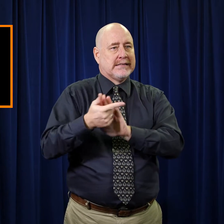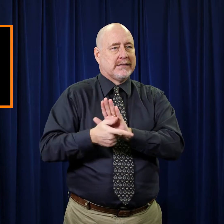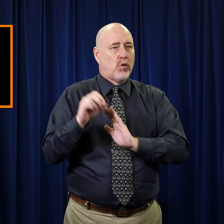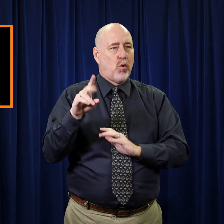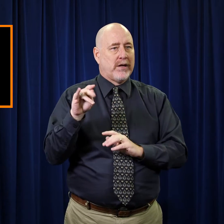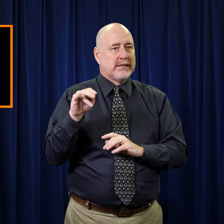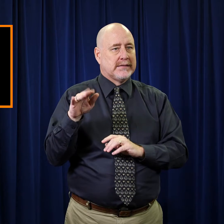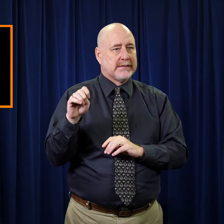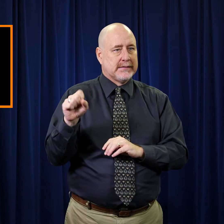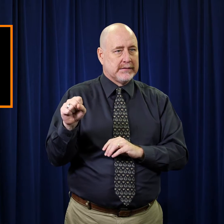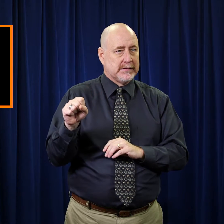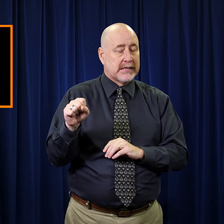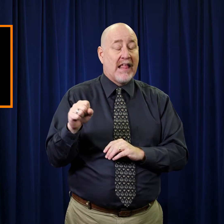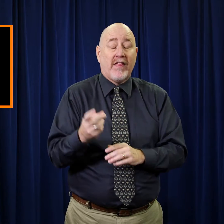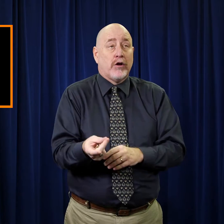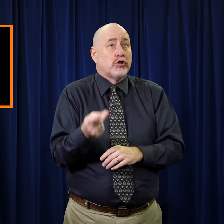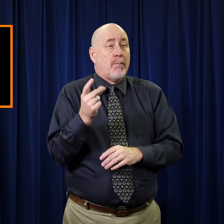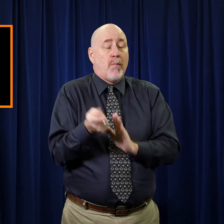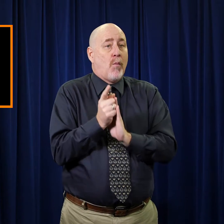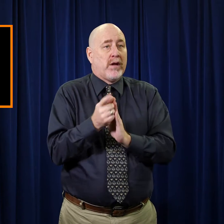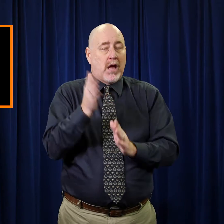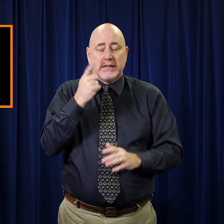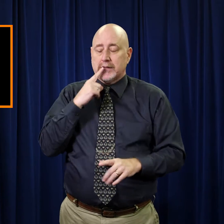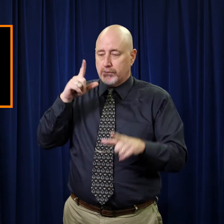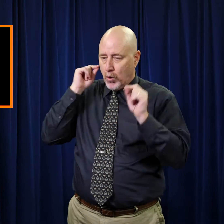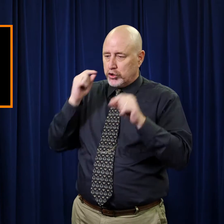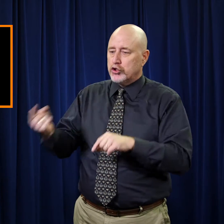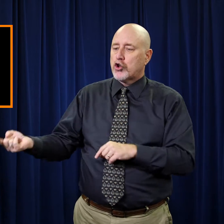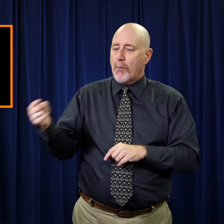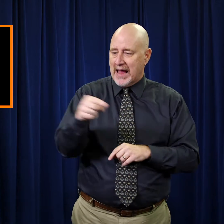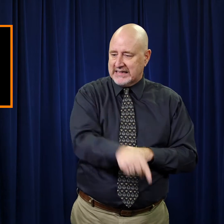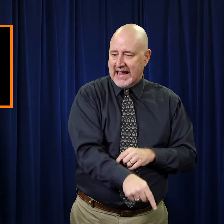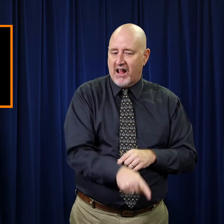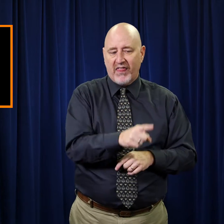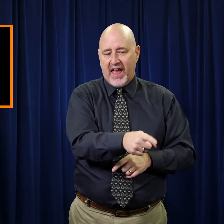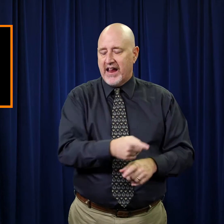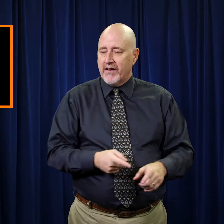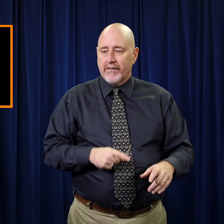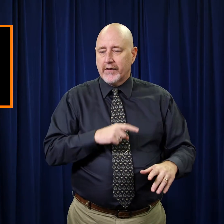ordinances.” And then there's this moment and God says, "Moses go back down. They've